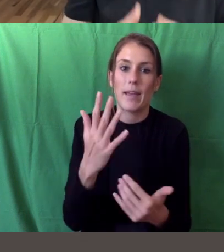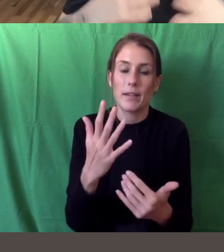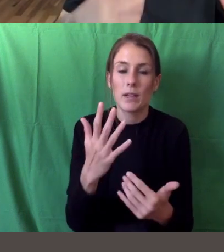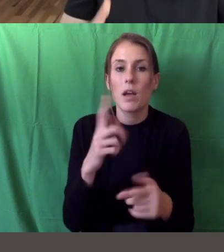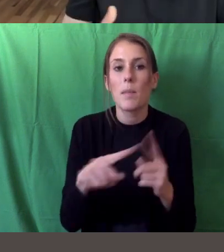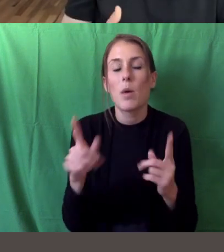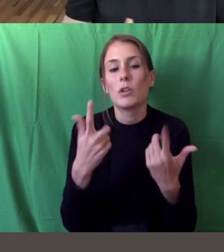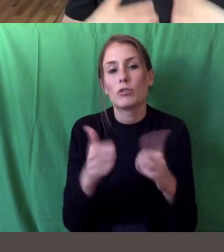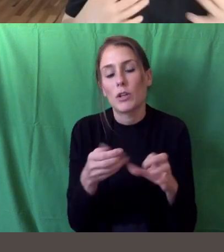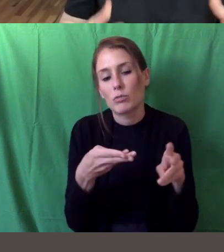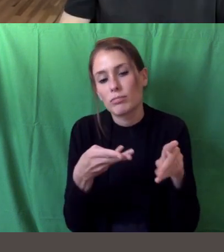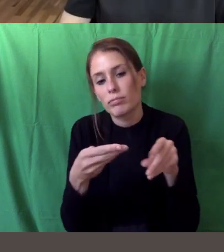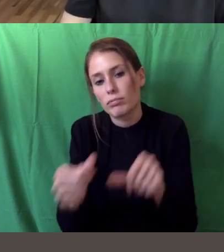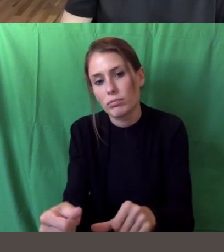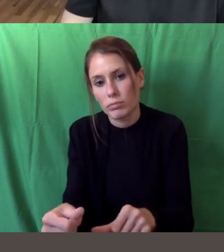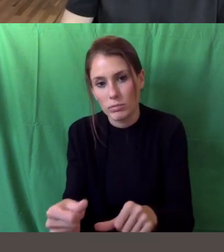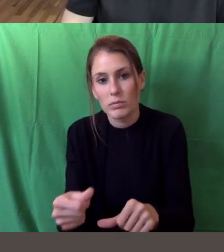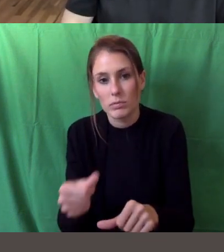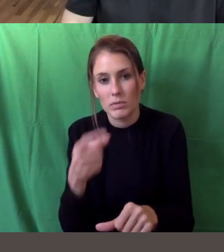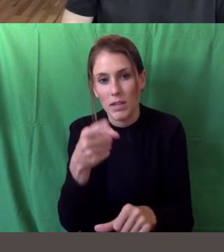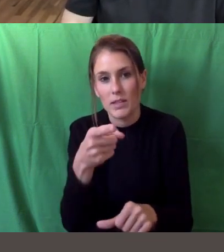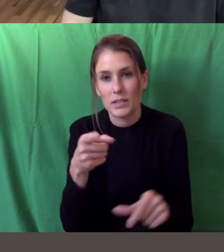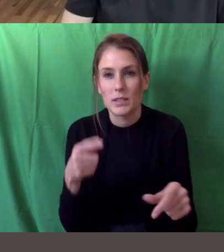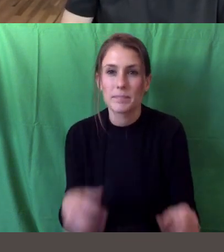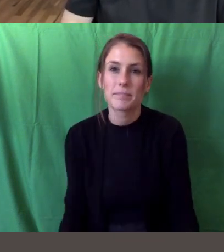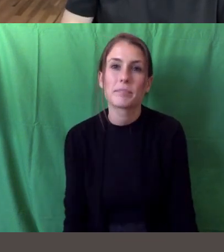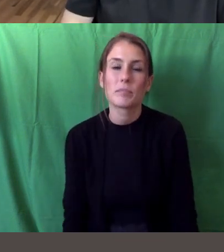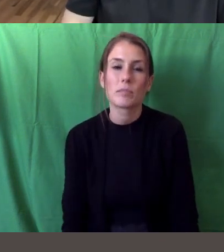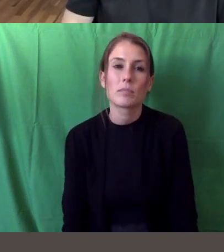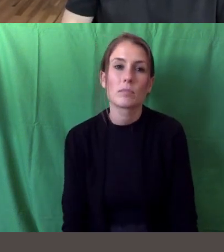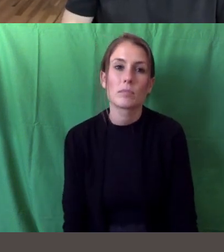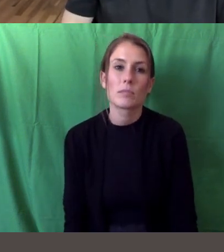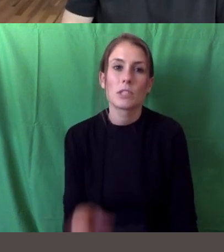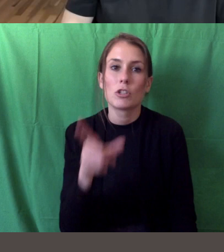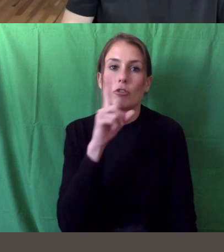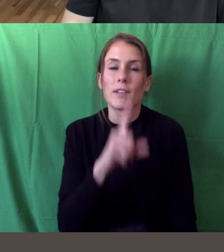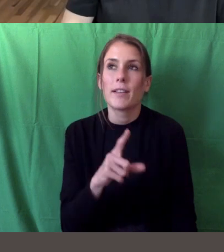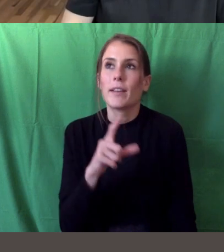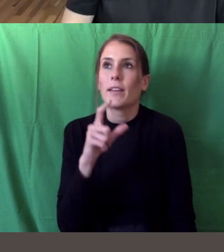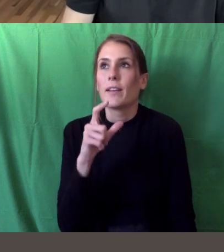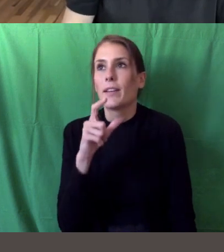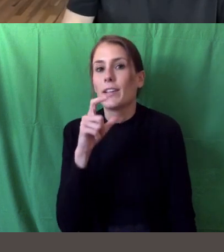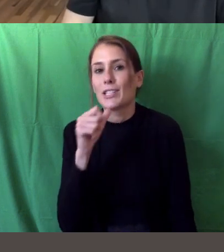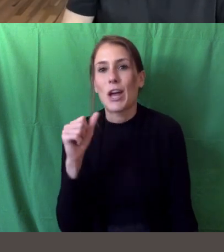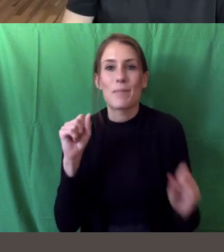that onboarding and management of your application on Azure. And I think non-magical is nice as a developer.